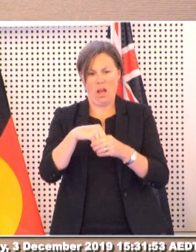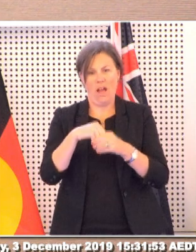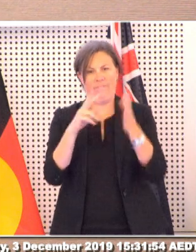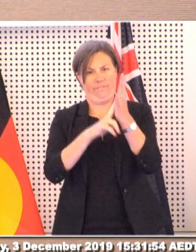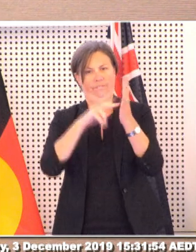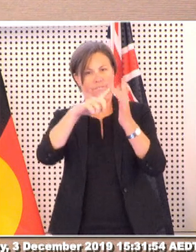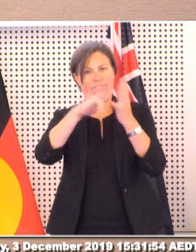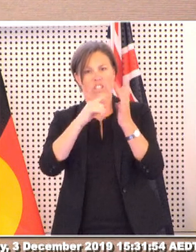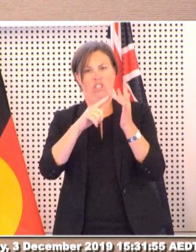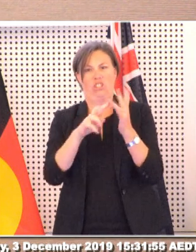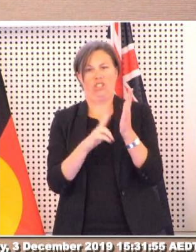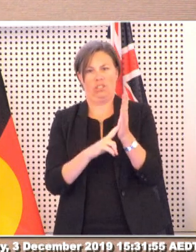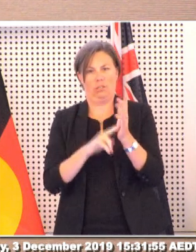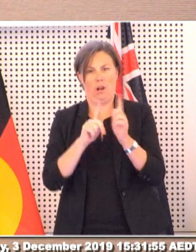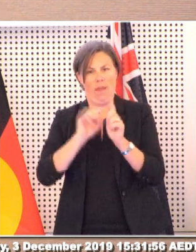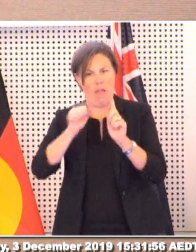their workforce, how they treat their residents.